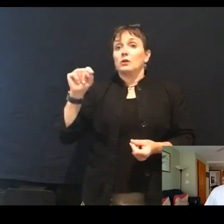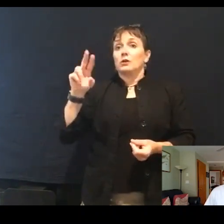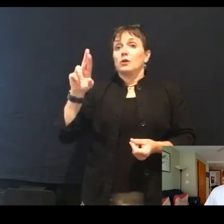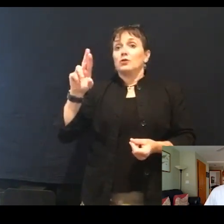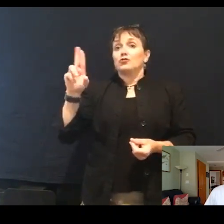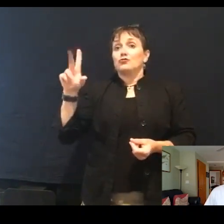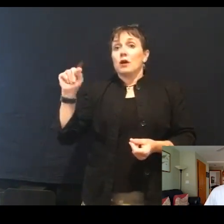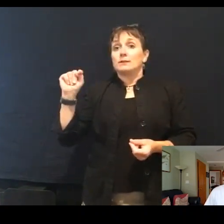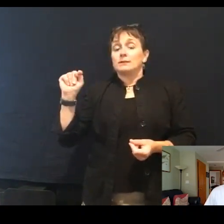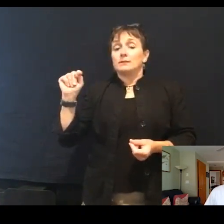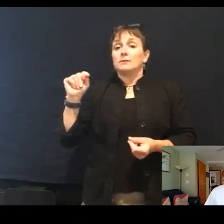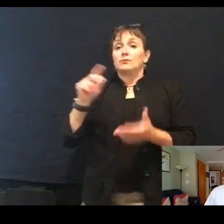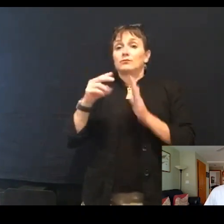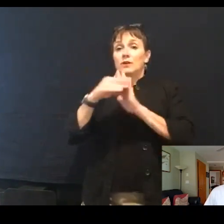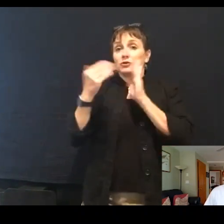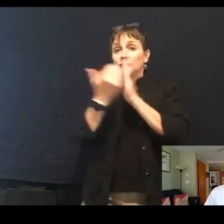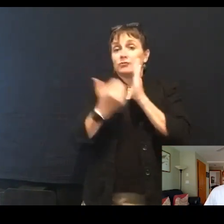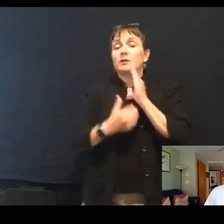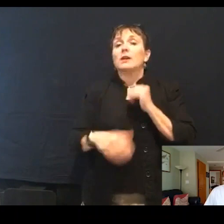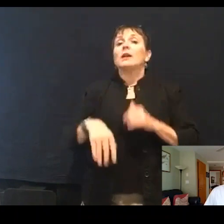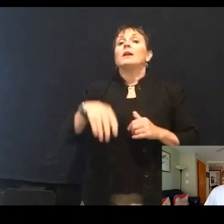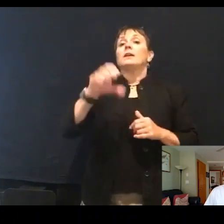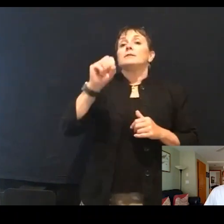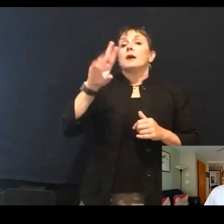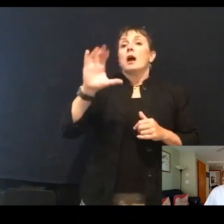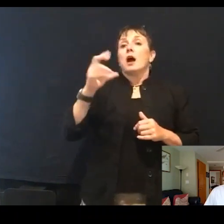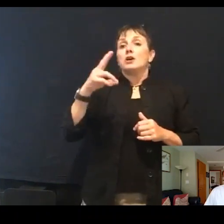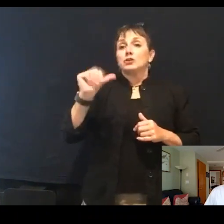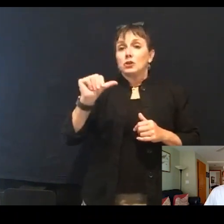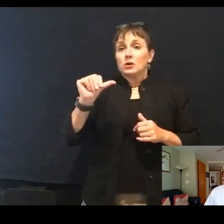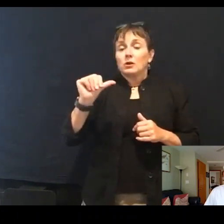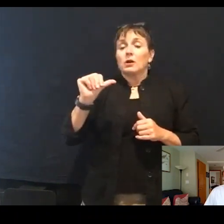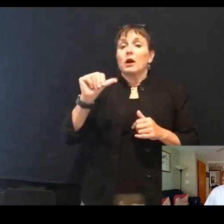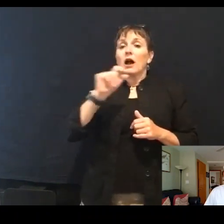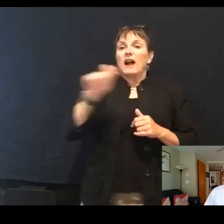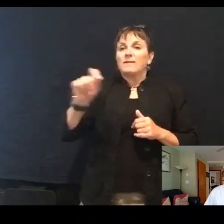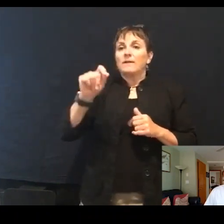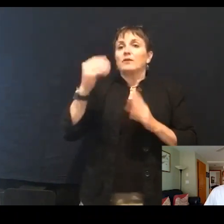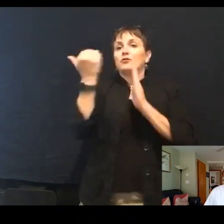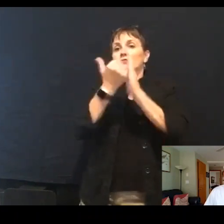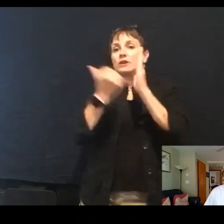the website is usher-registry.org,